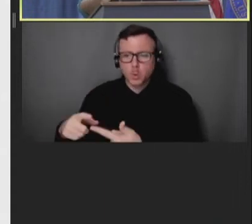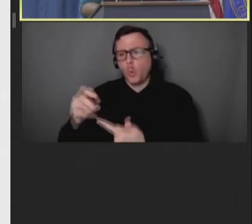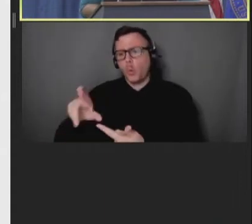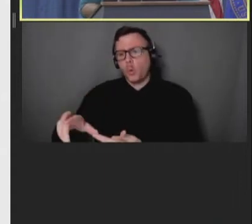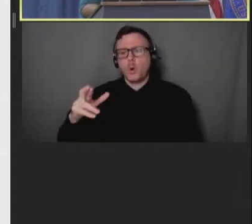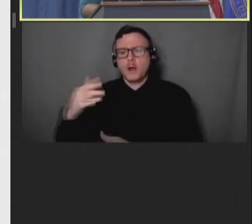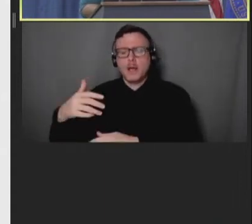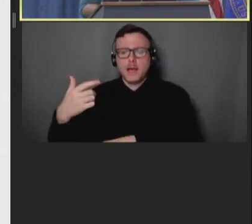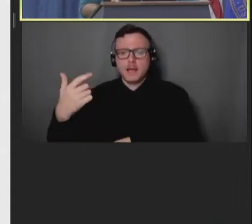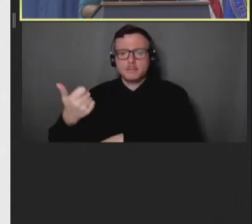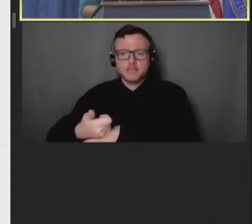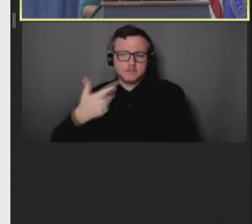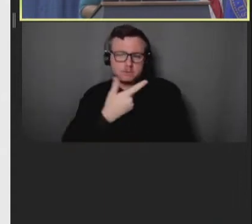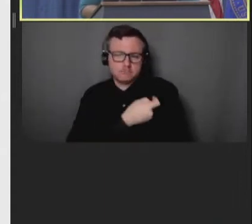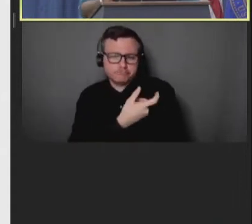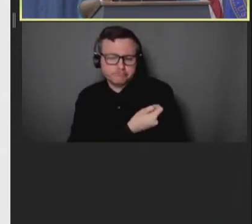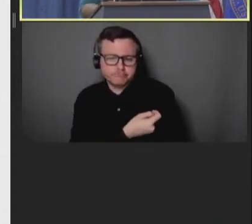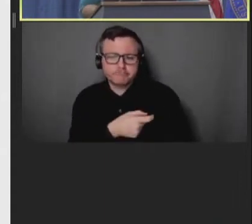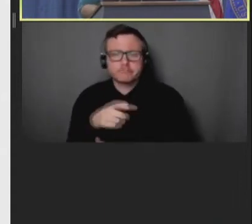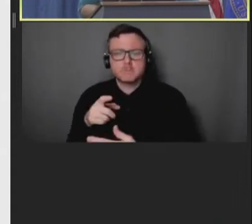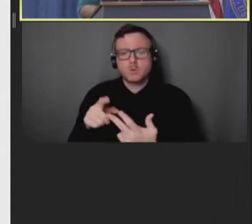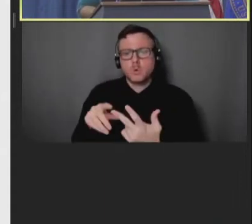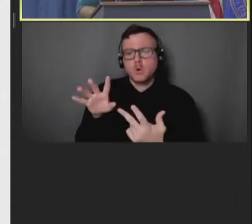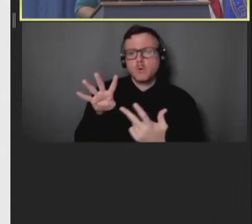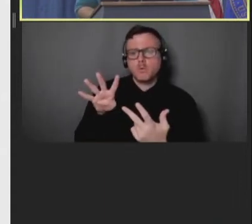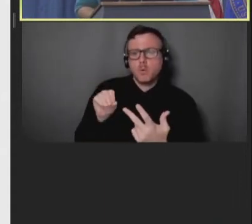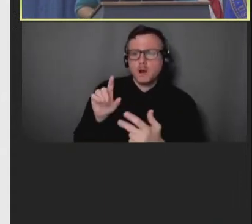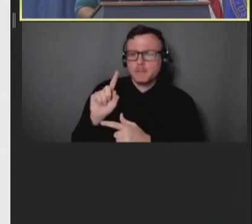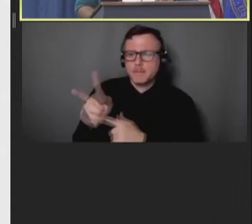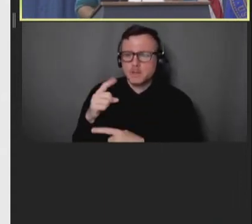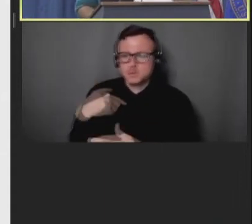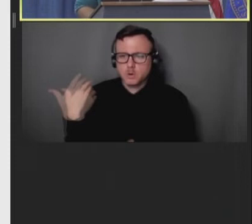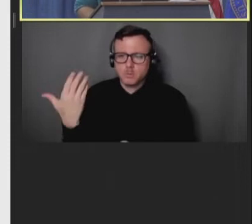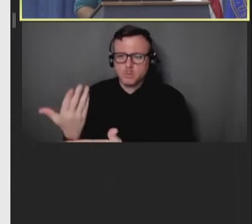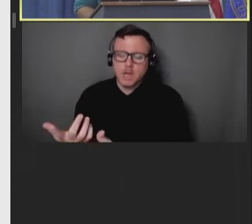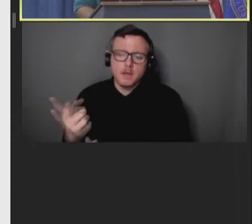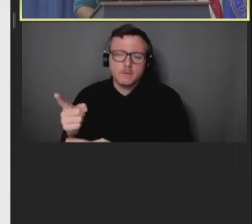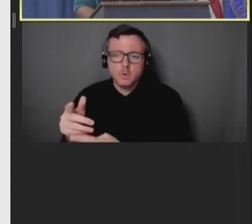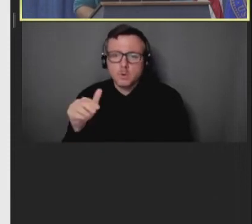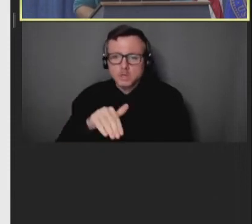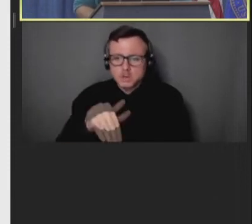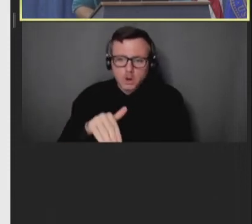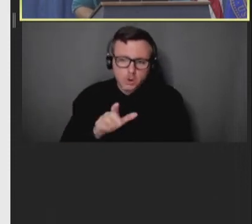40 minutes to a medical clinic to receive care. Let's not even get into food access